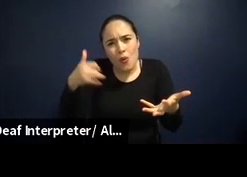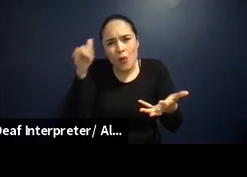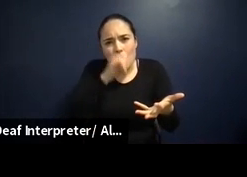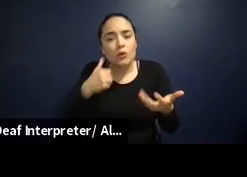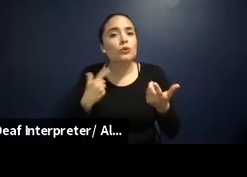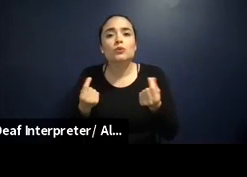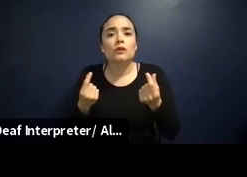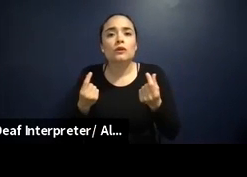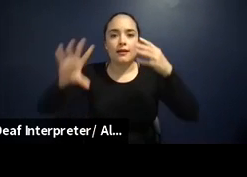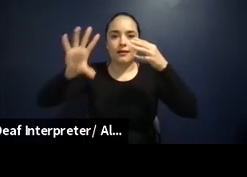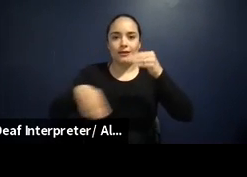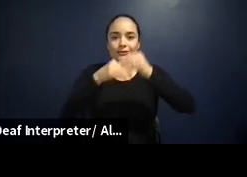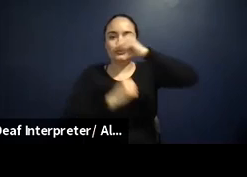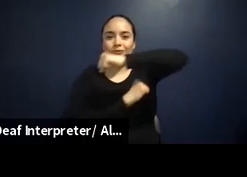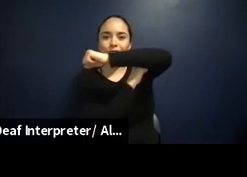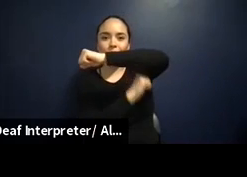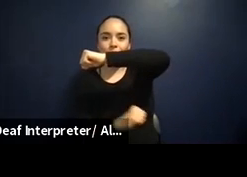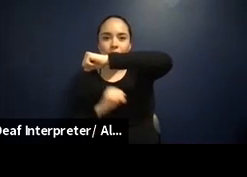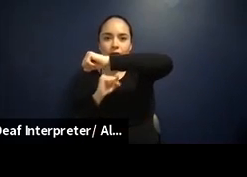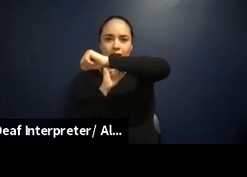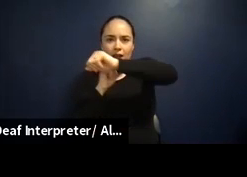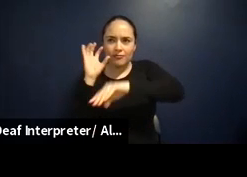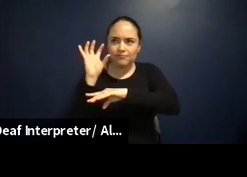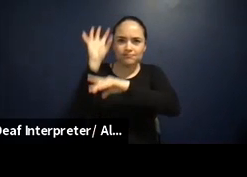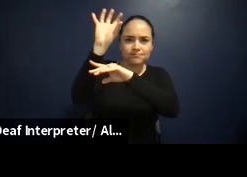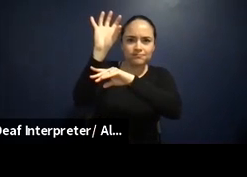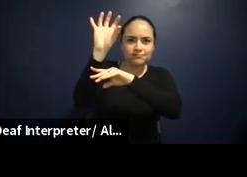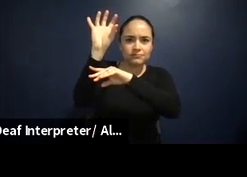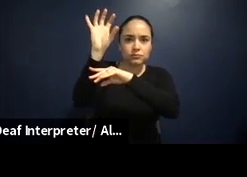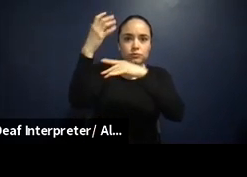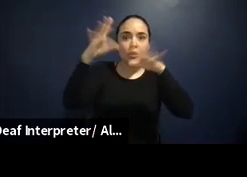through to the Canadiana Gallery below. But if you look at that, those rocks, you won't even see gold,